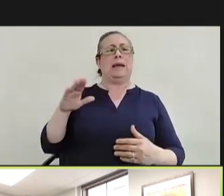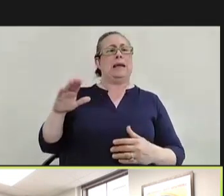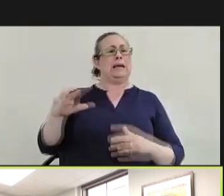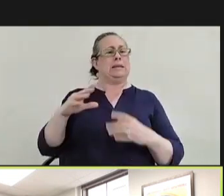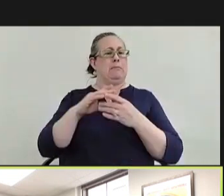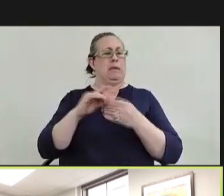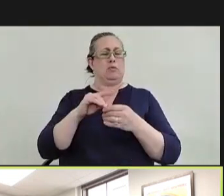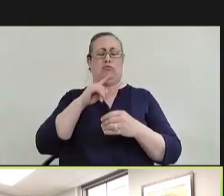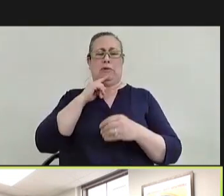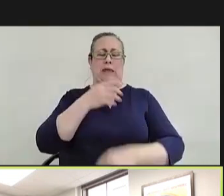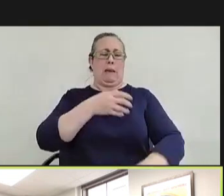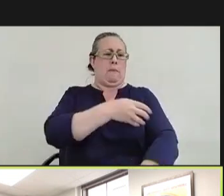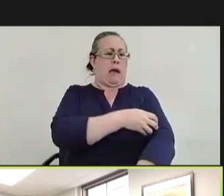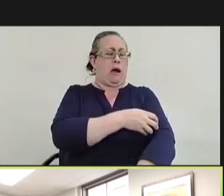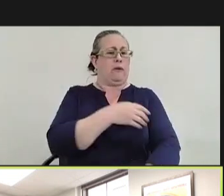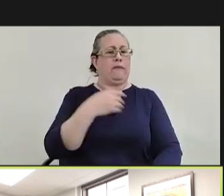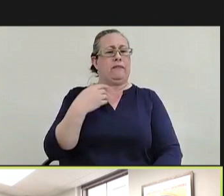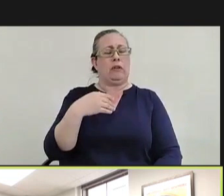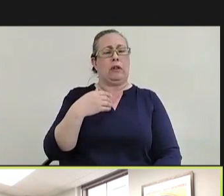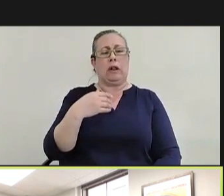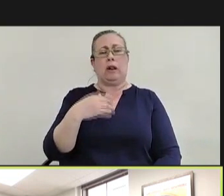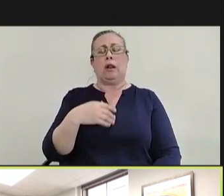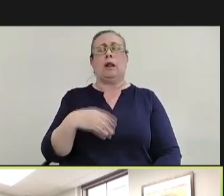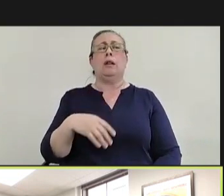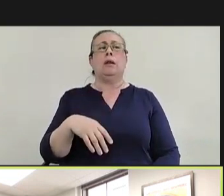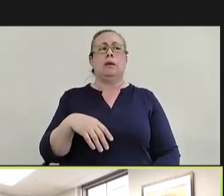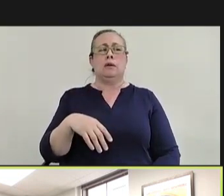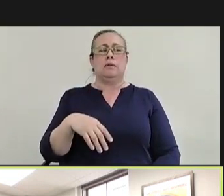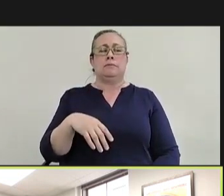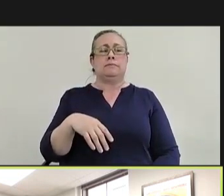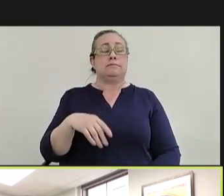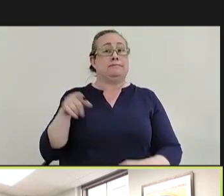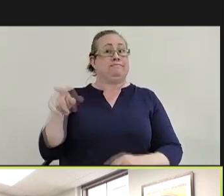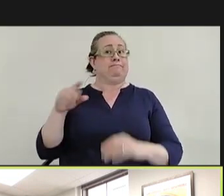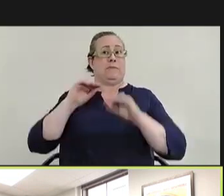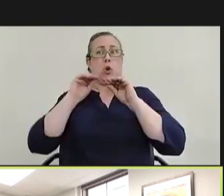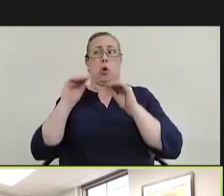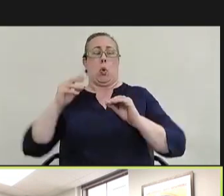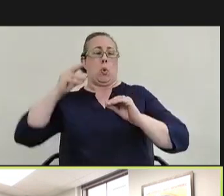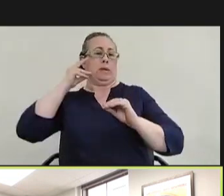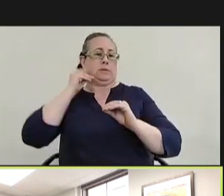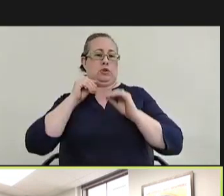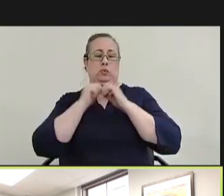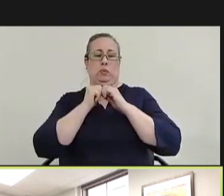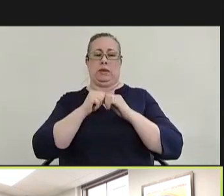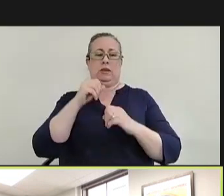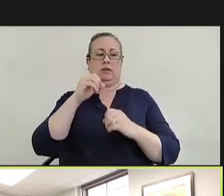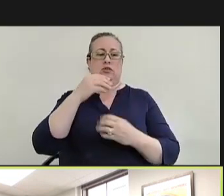far as resonating with that and had no experience with social media. I think that was a great,